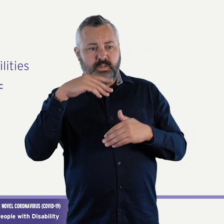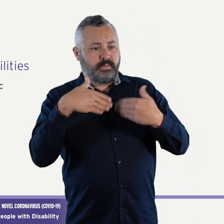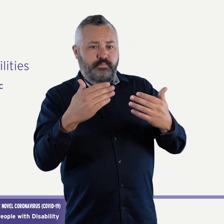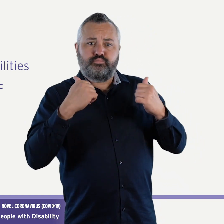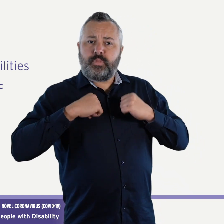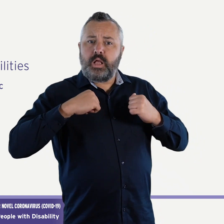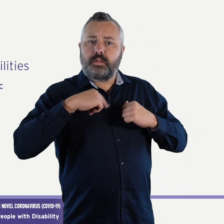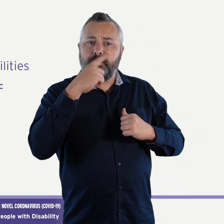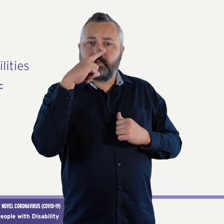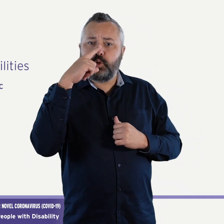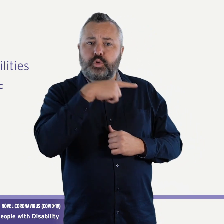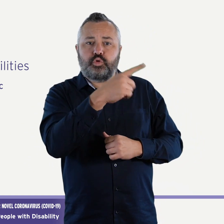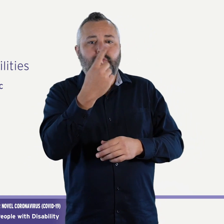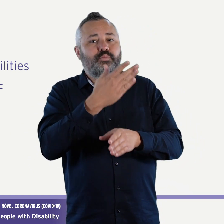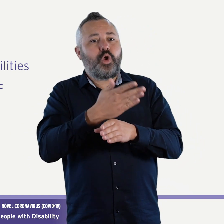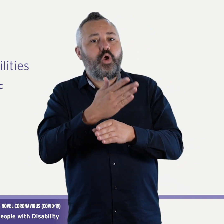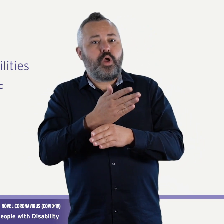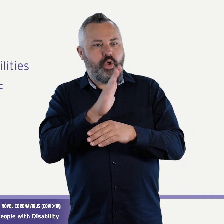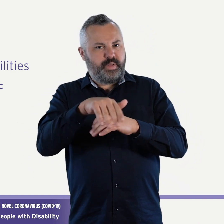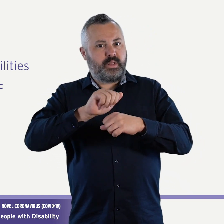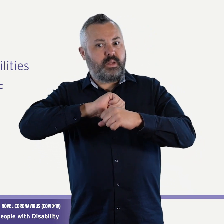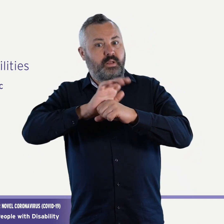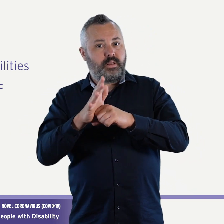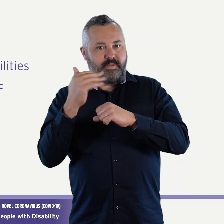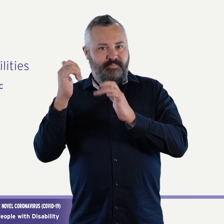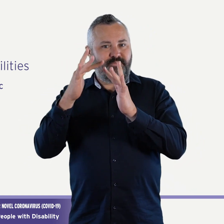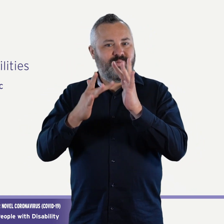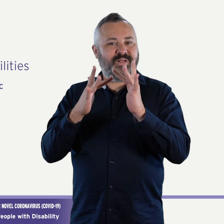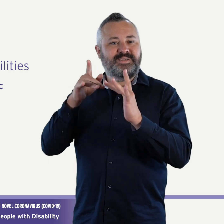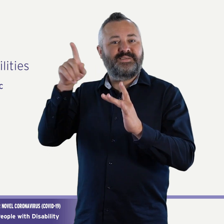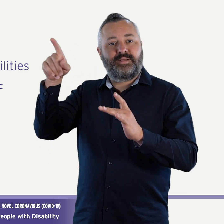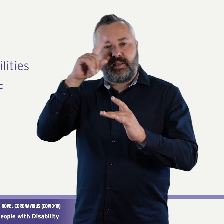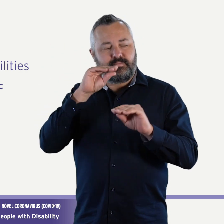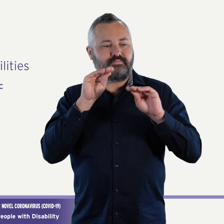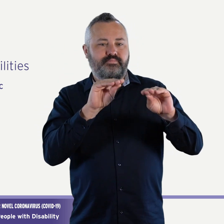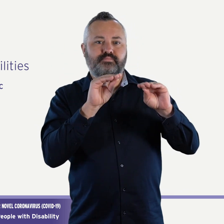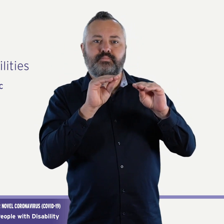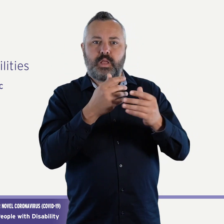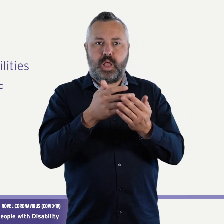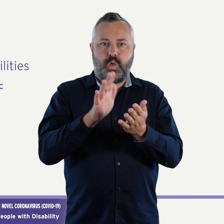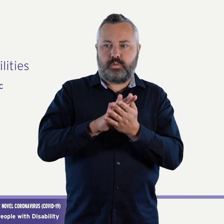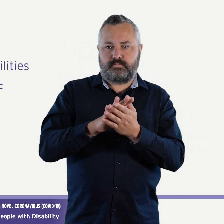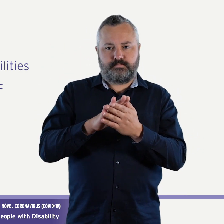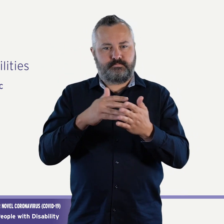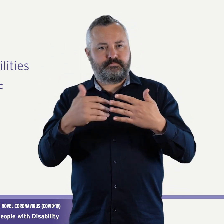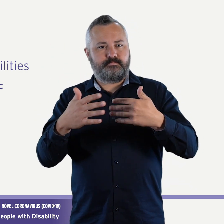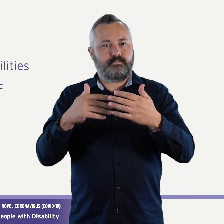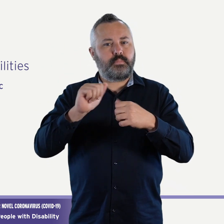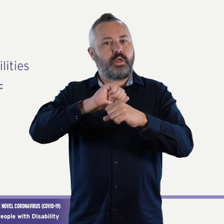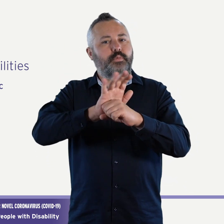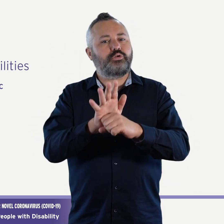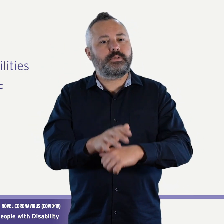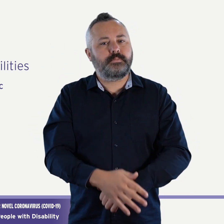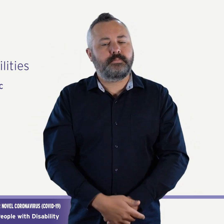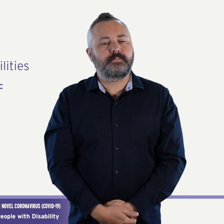Training the care workforce in infection control practice such as the Australian Department of Health’s online COVID-19 training.